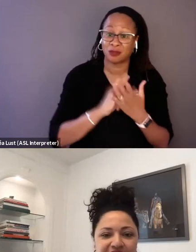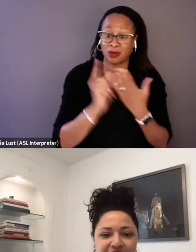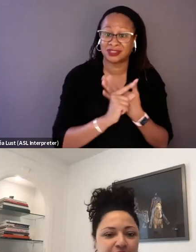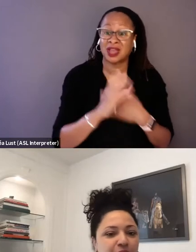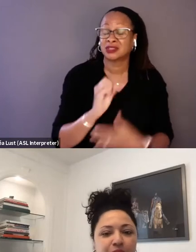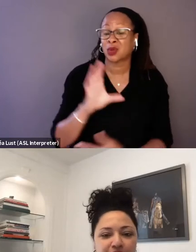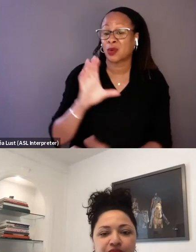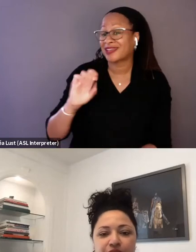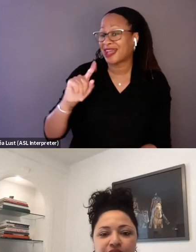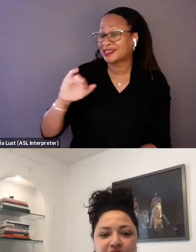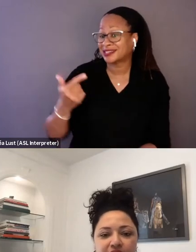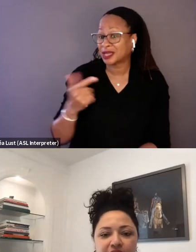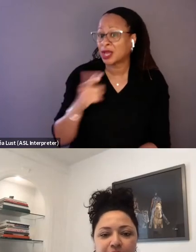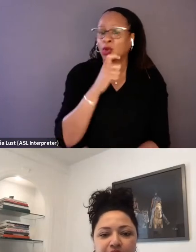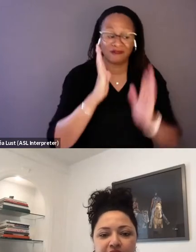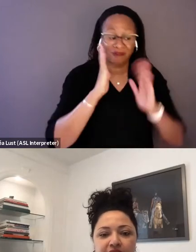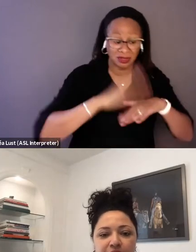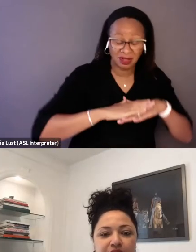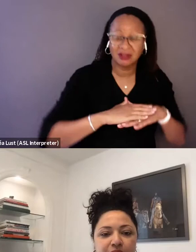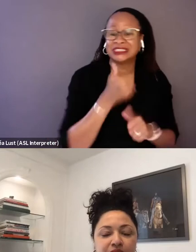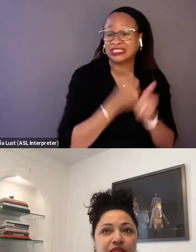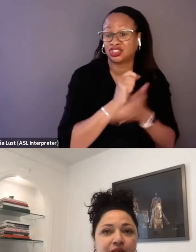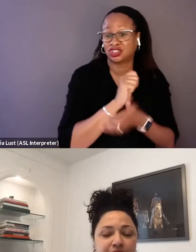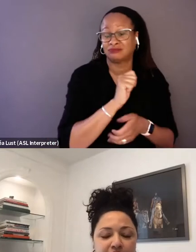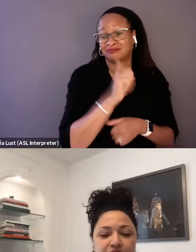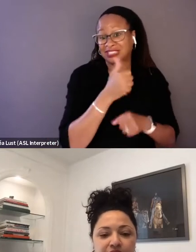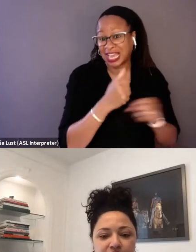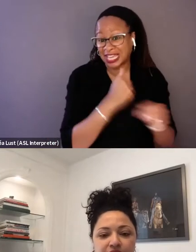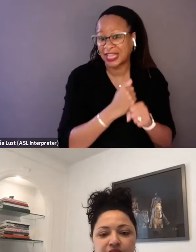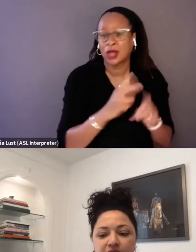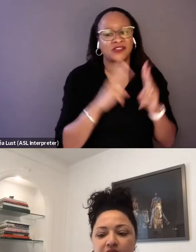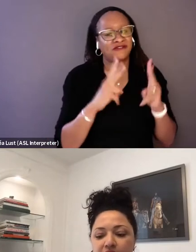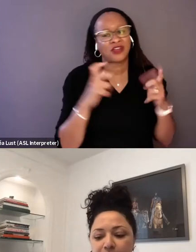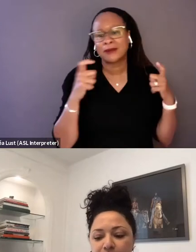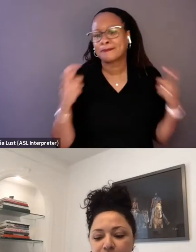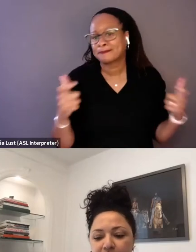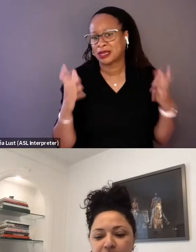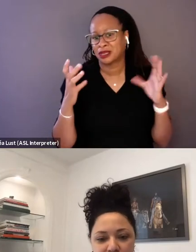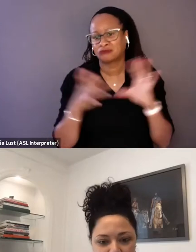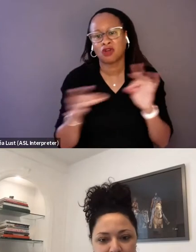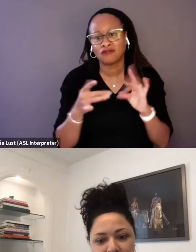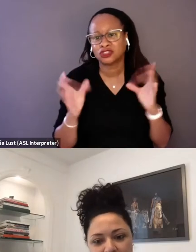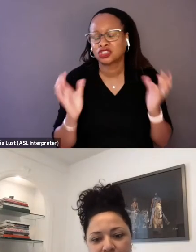of like who we were going to focus on per decade, it was a very big conversation that Christine, myself